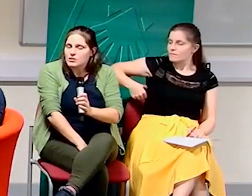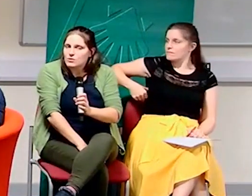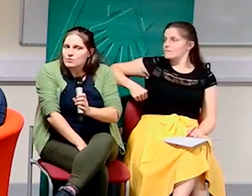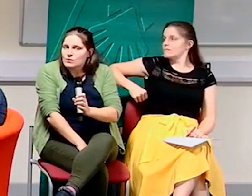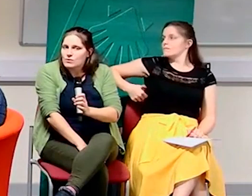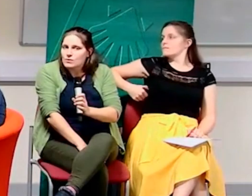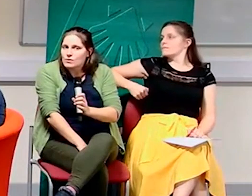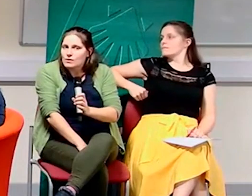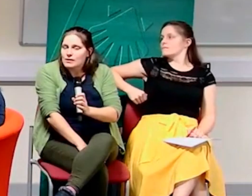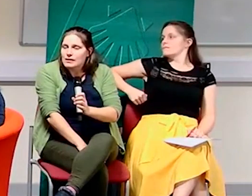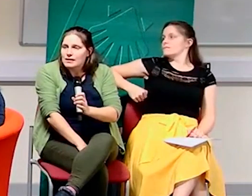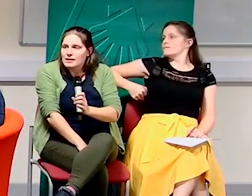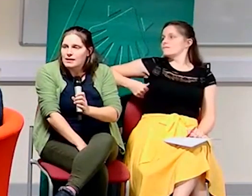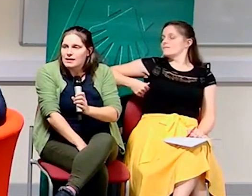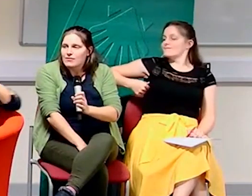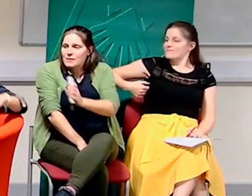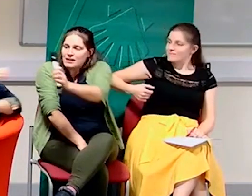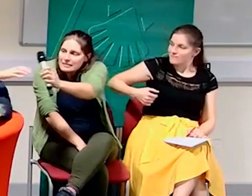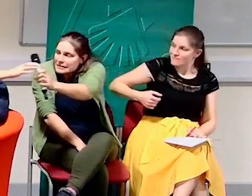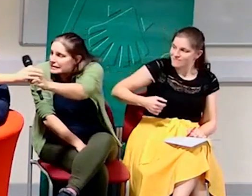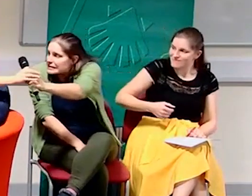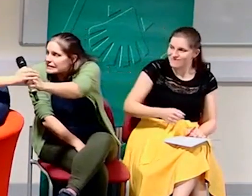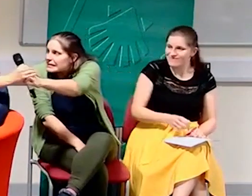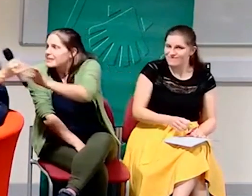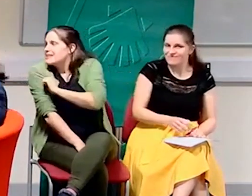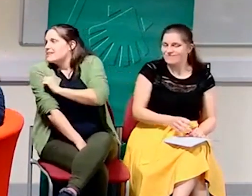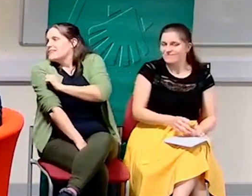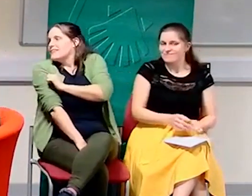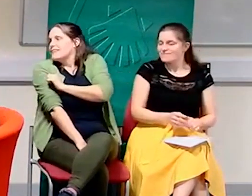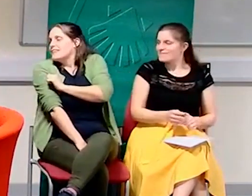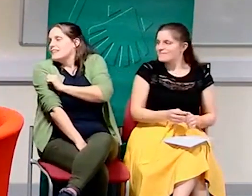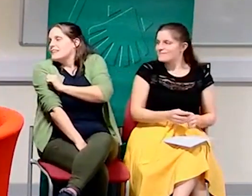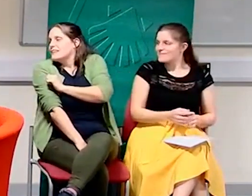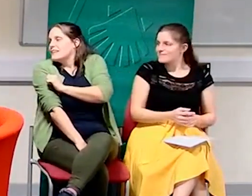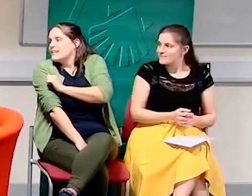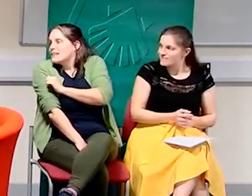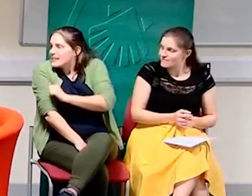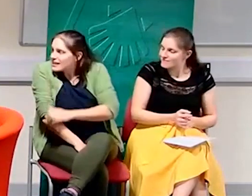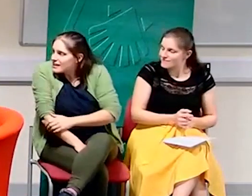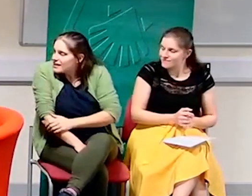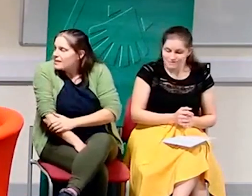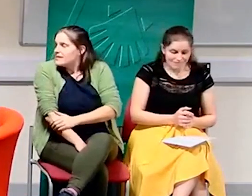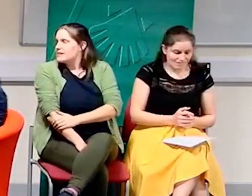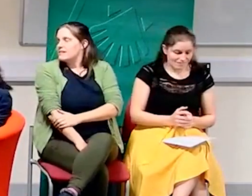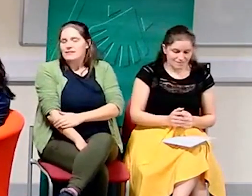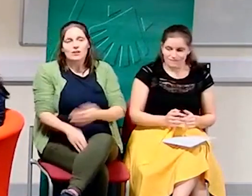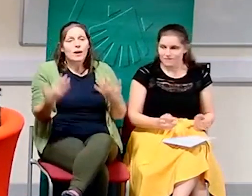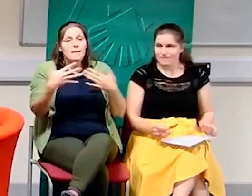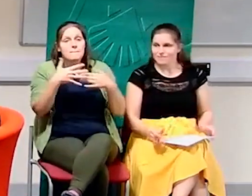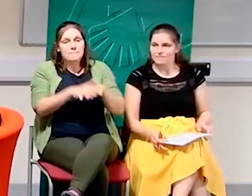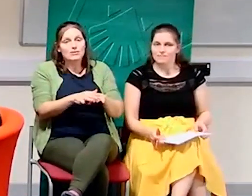school sorry yes um mainstream primary